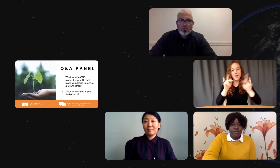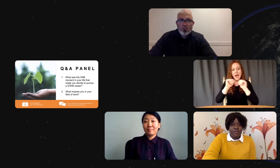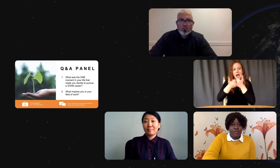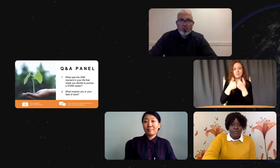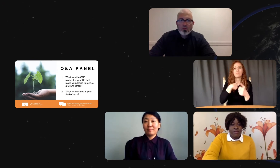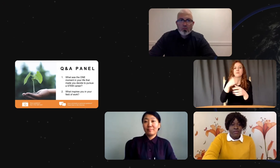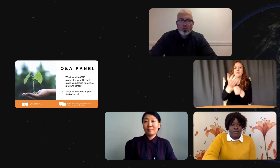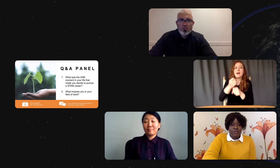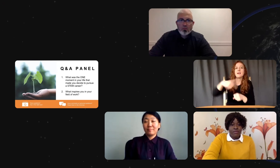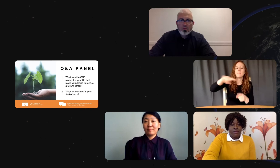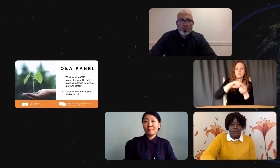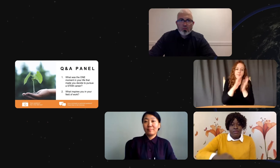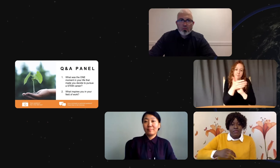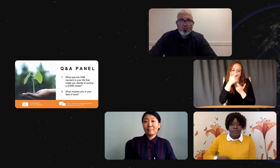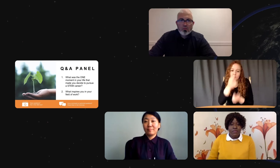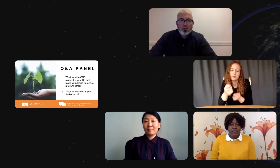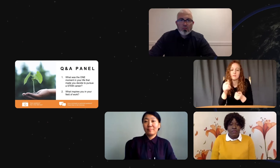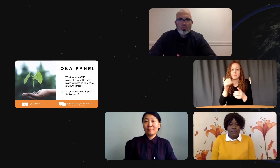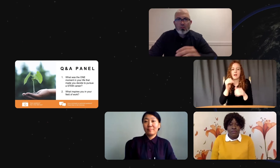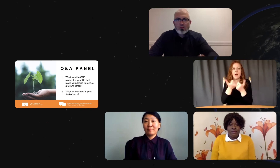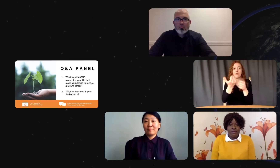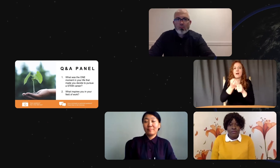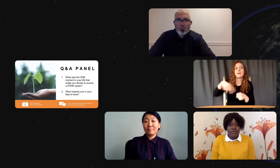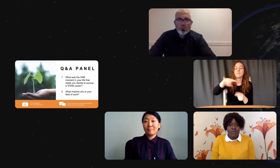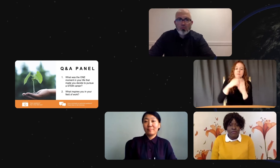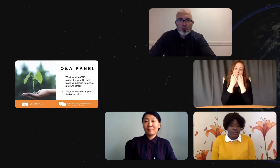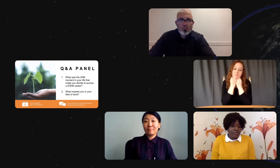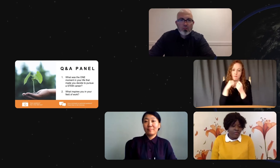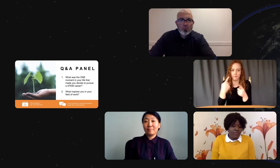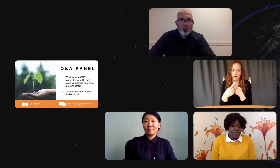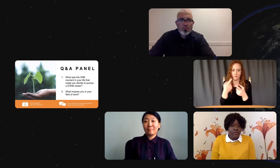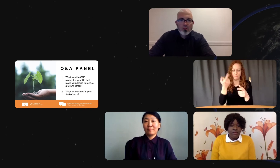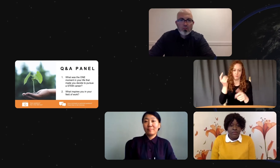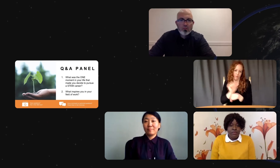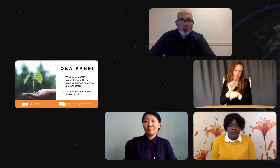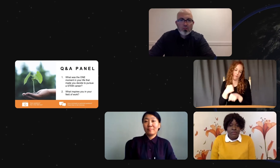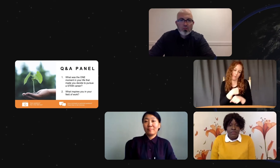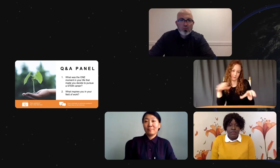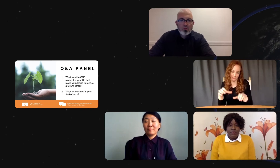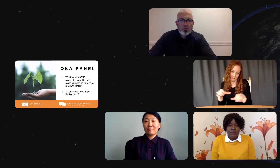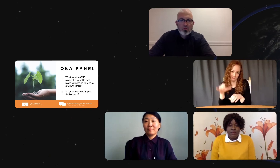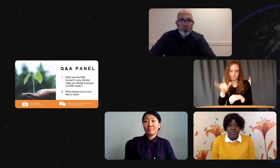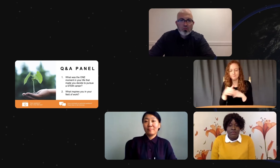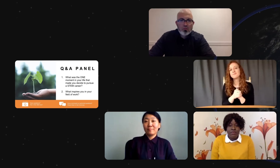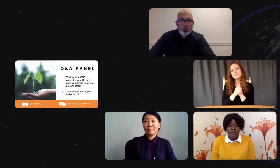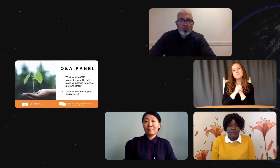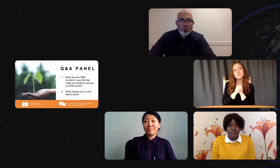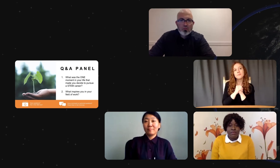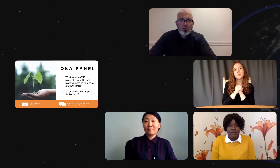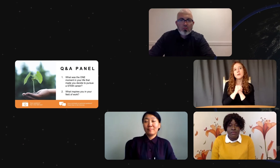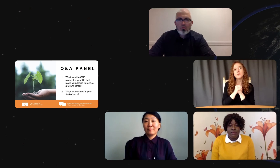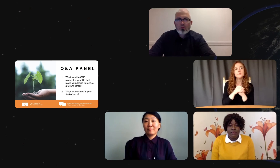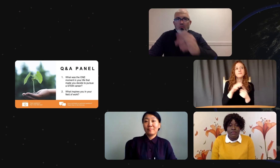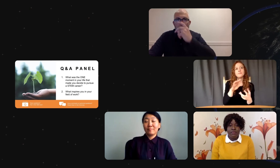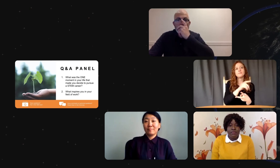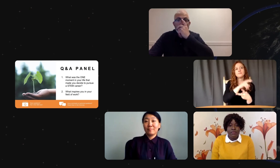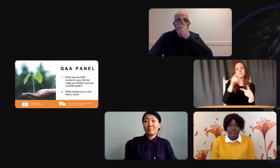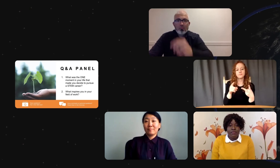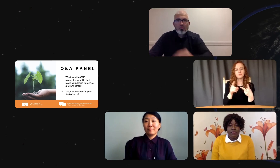We have to communicate with others -- get others interested in, and caring about, the work we do.